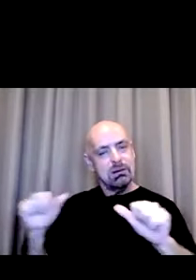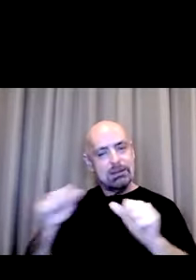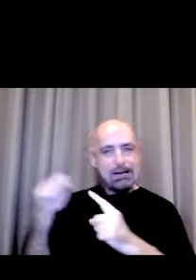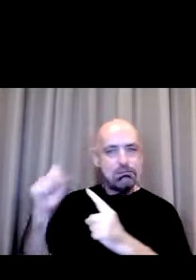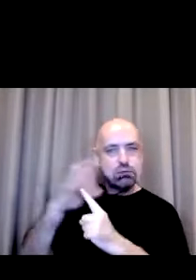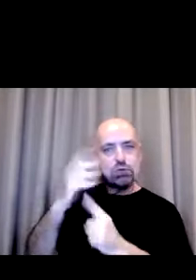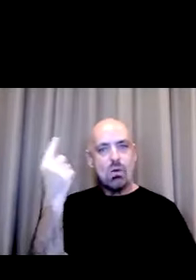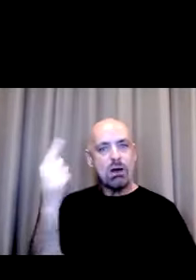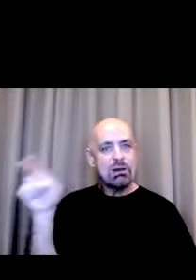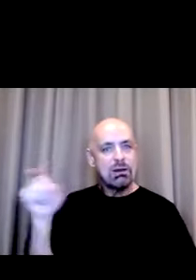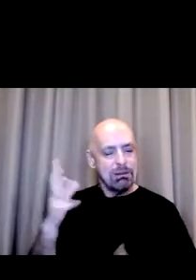Ariss tocker si, and